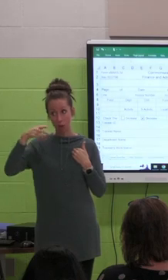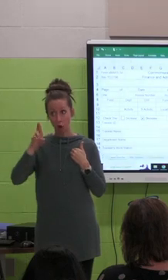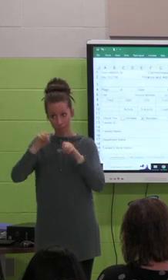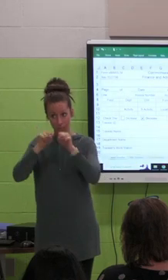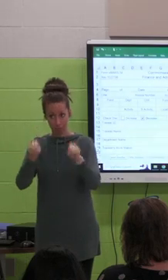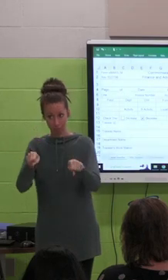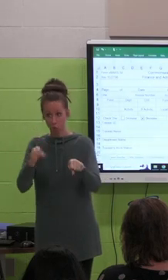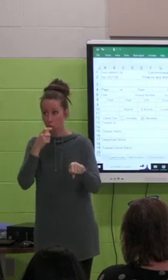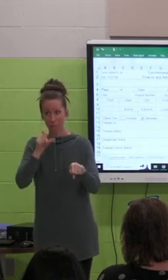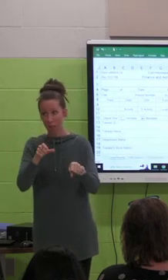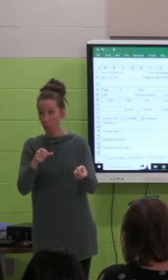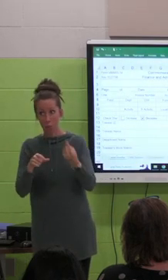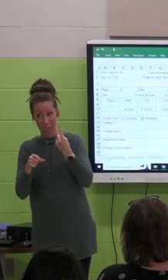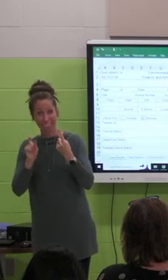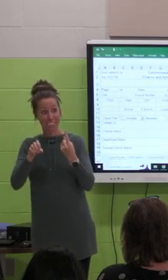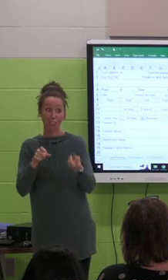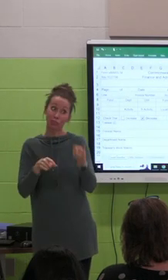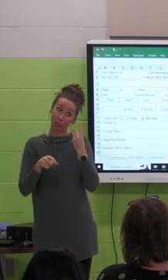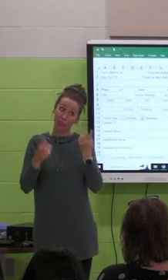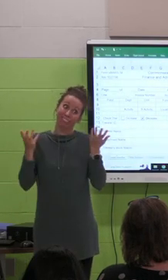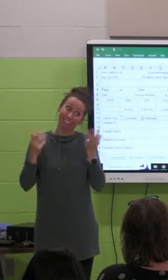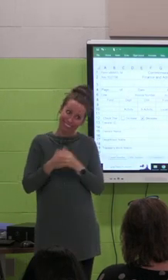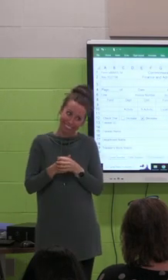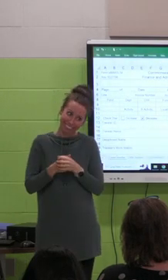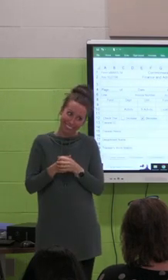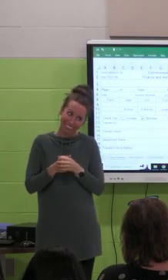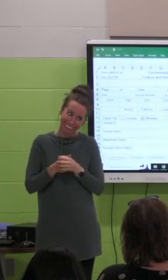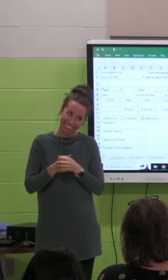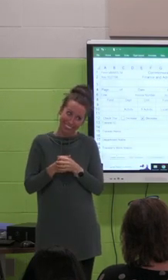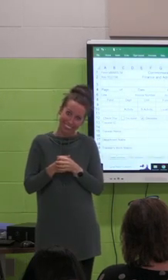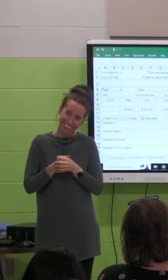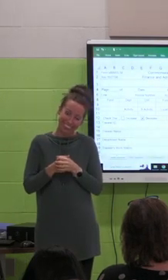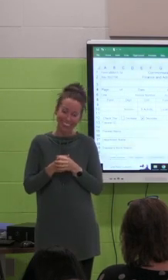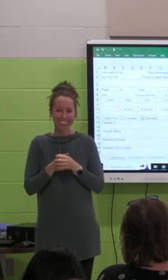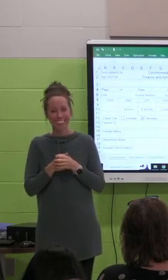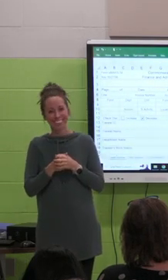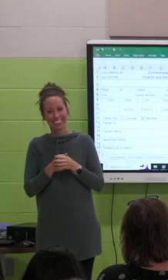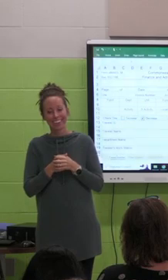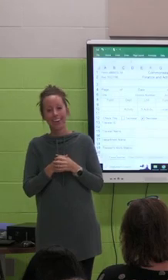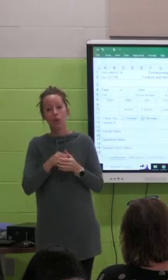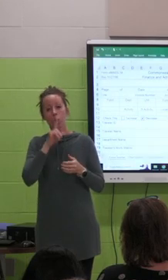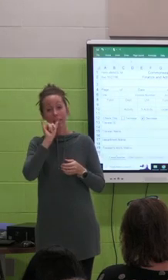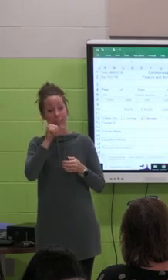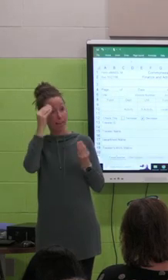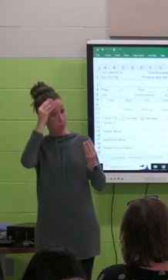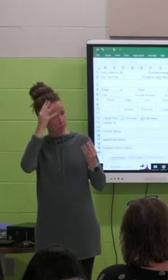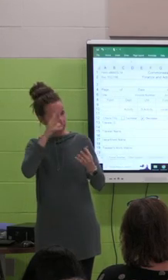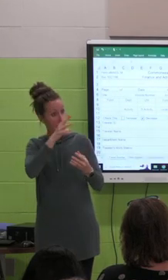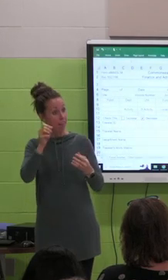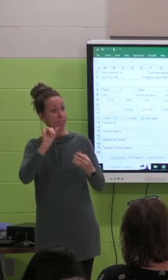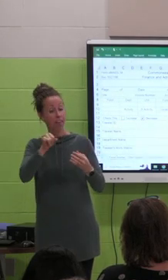need one you need two um and basically basically that that information then the fiscal person and